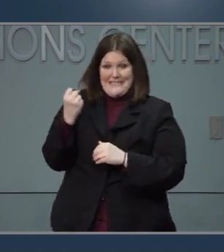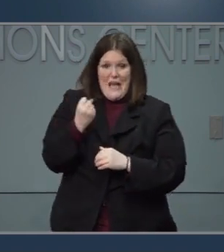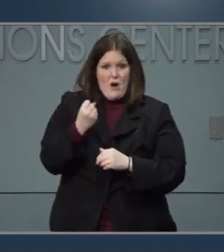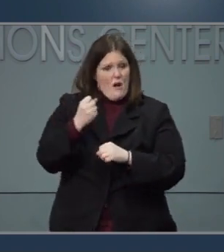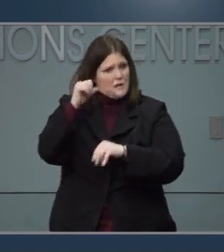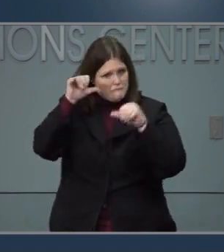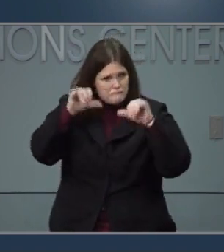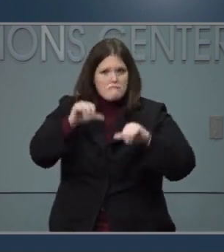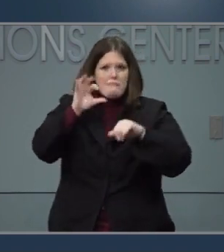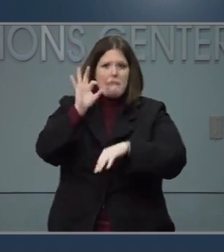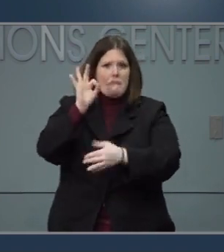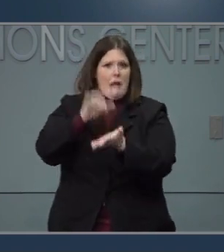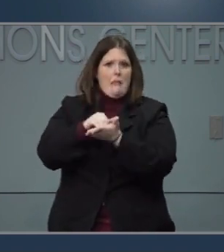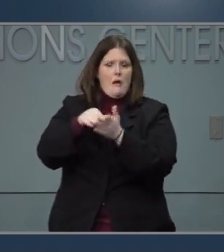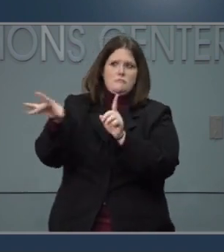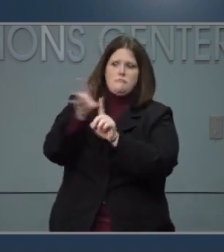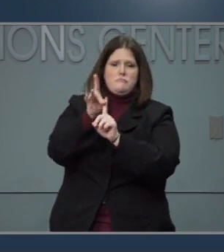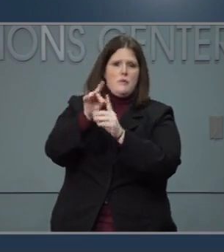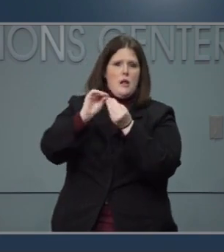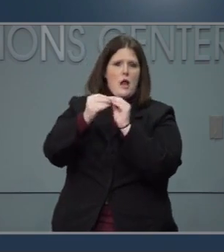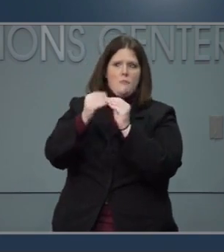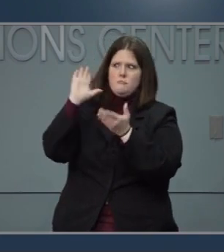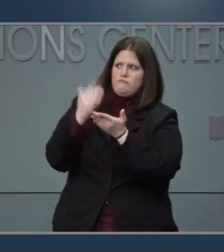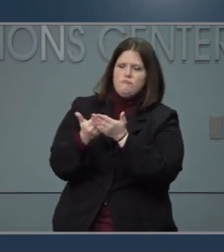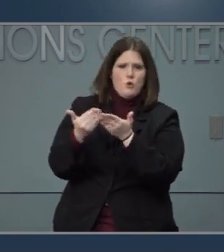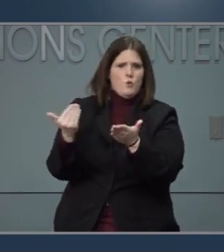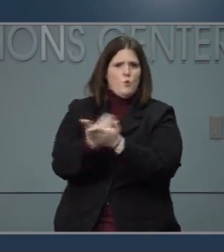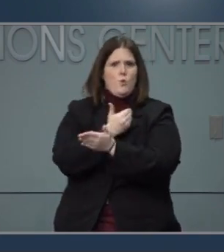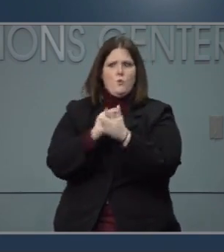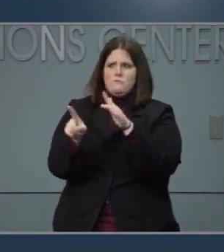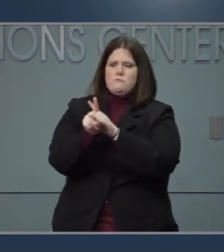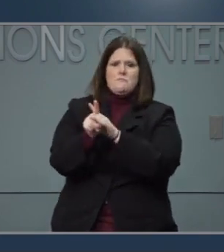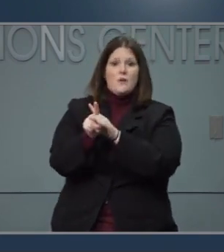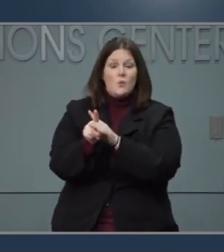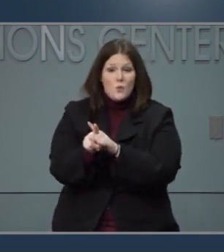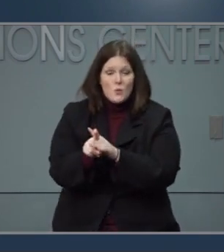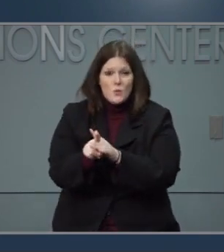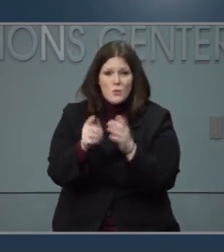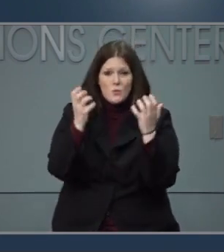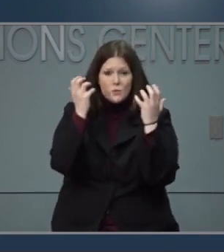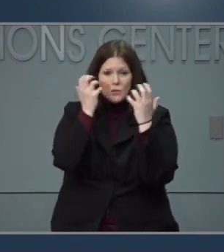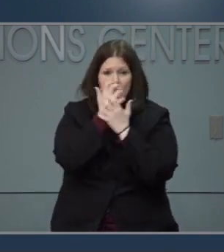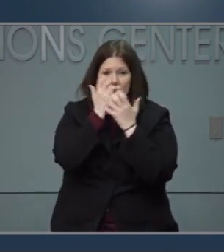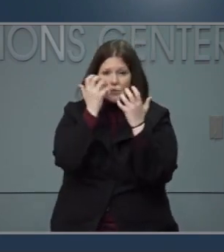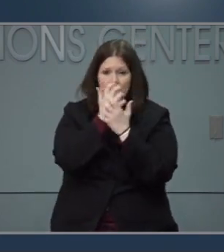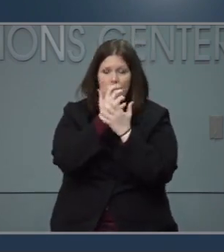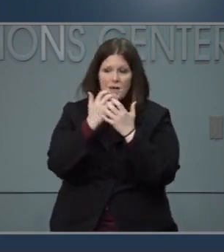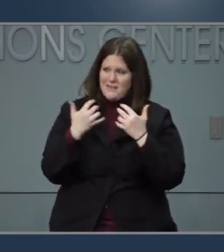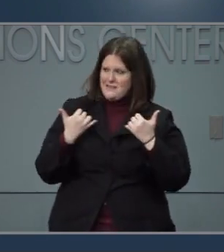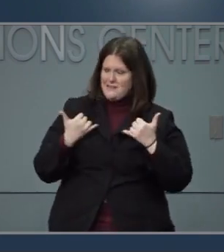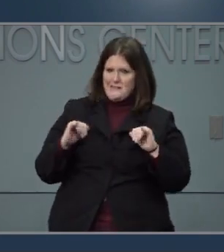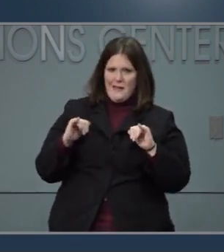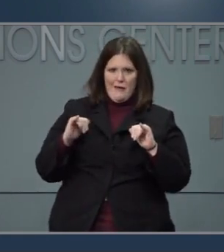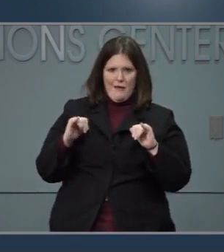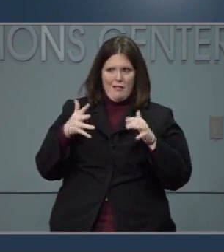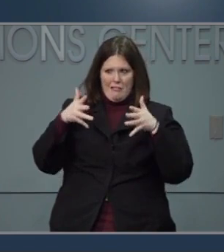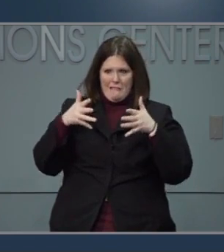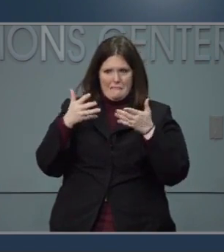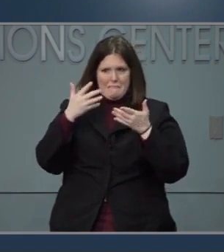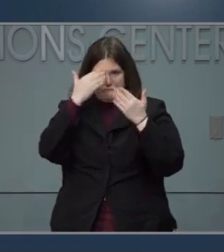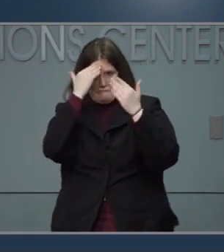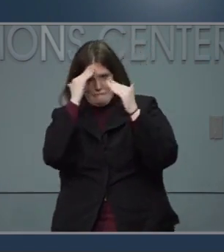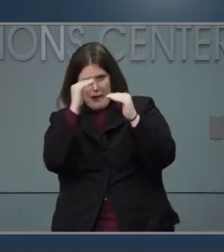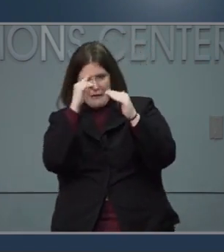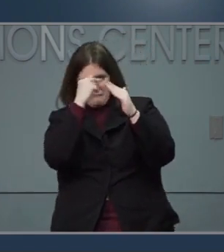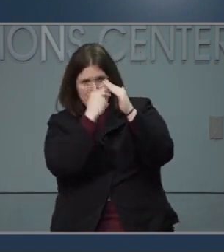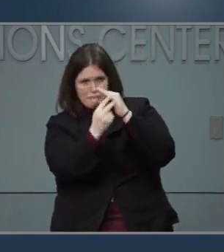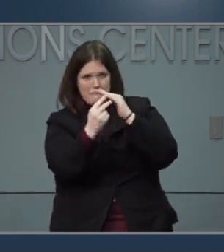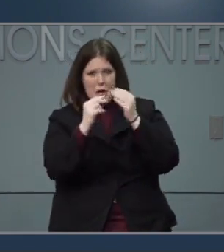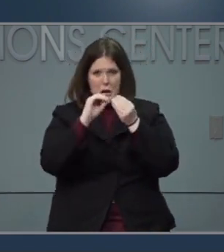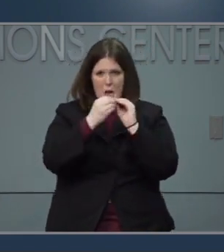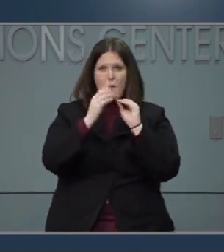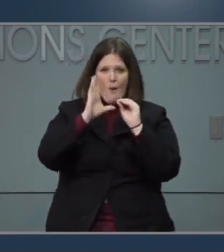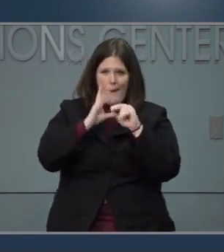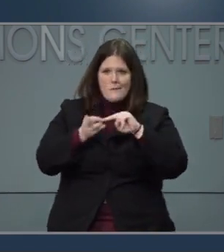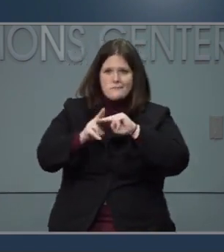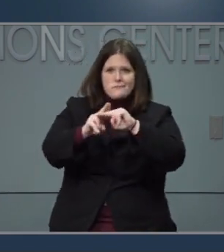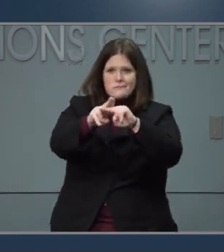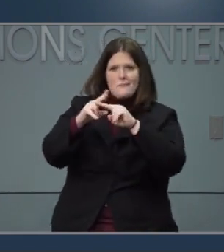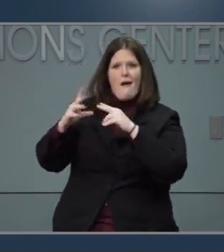WE STAYED ABOVE 9,000 THAT NEXT DAY ON SATURDAY, THESE ARE ALREADY ASTONISHINGLY HIGH NUMBERS AND WE DON'T THINK WE HAVE EVEN SEEN THE IMPACT FULLY OF THE HOLIDAYS YET.